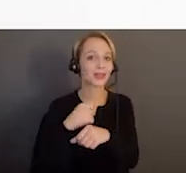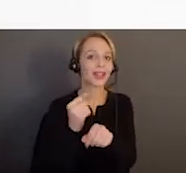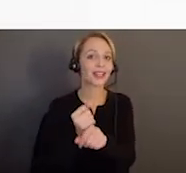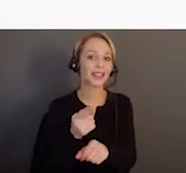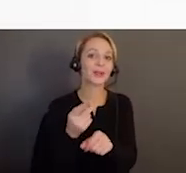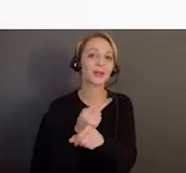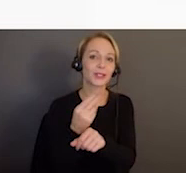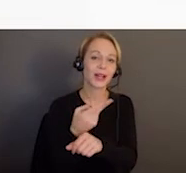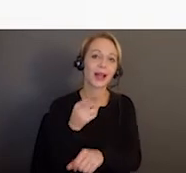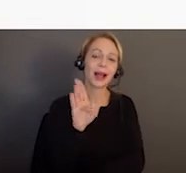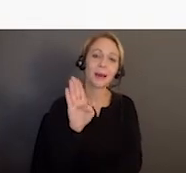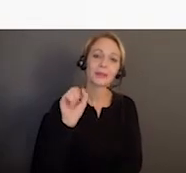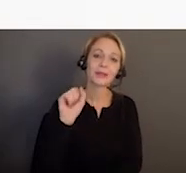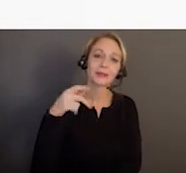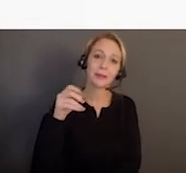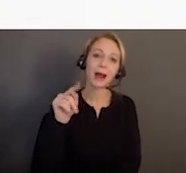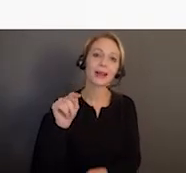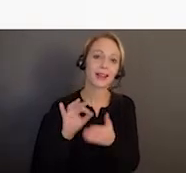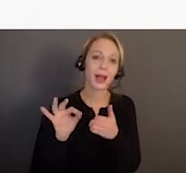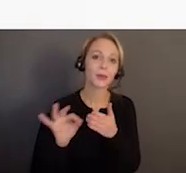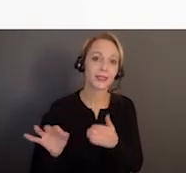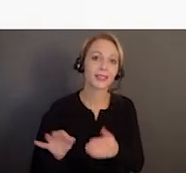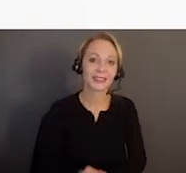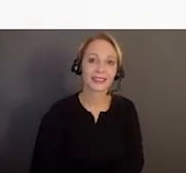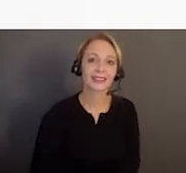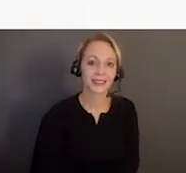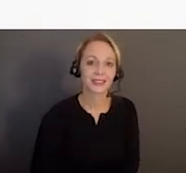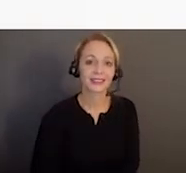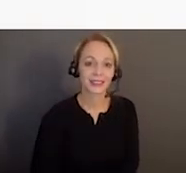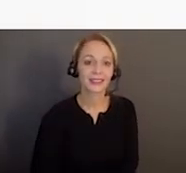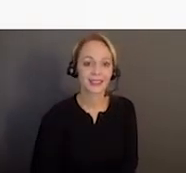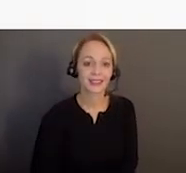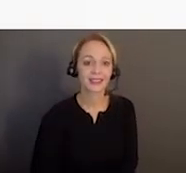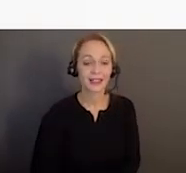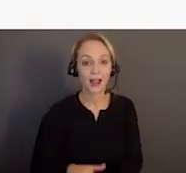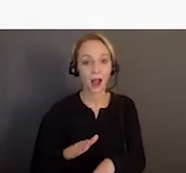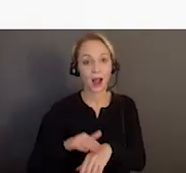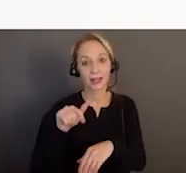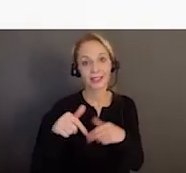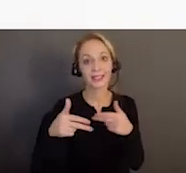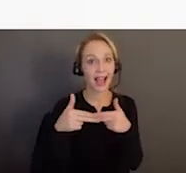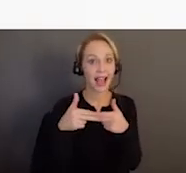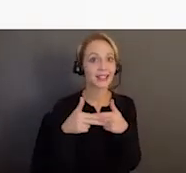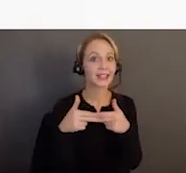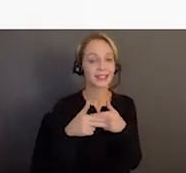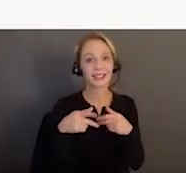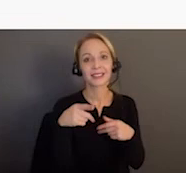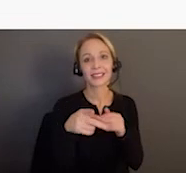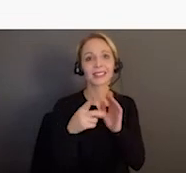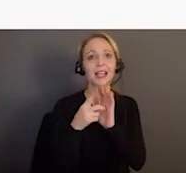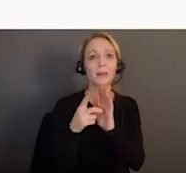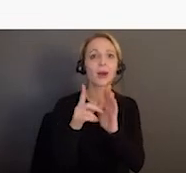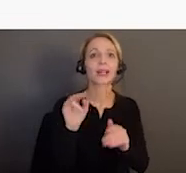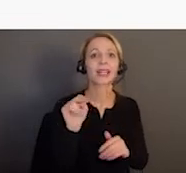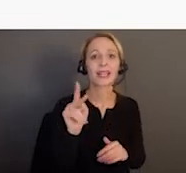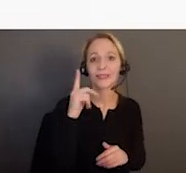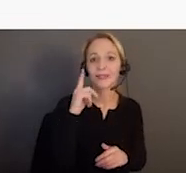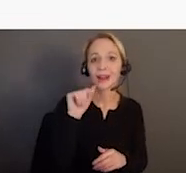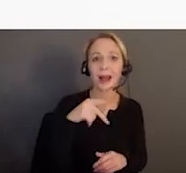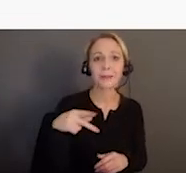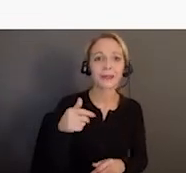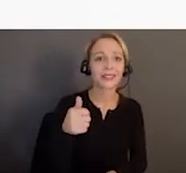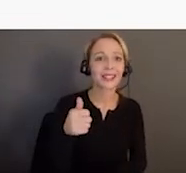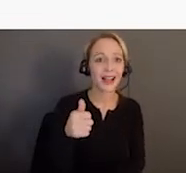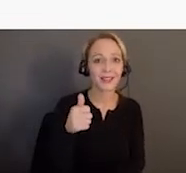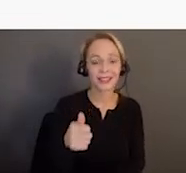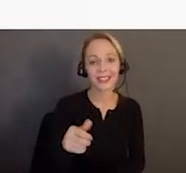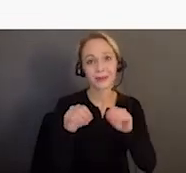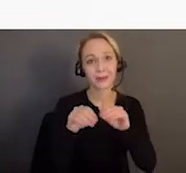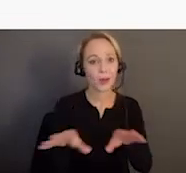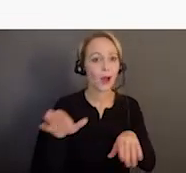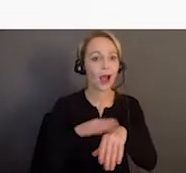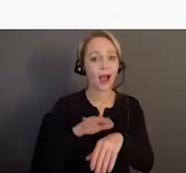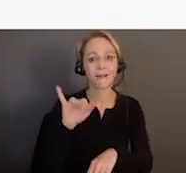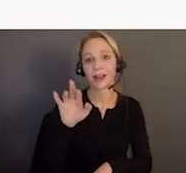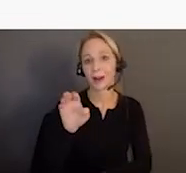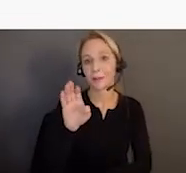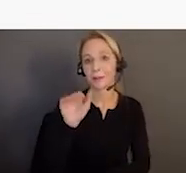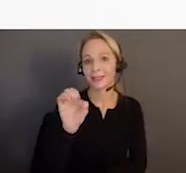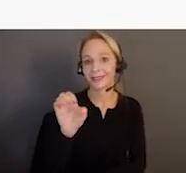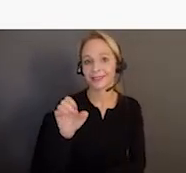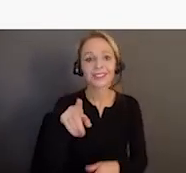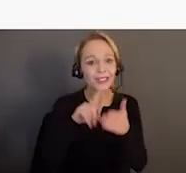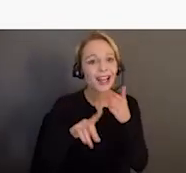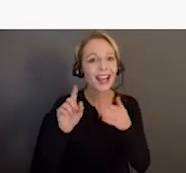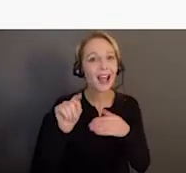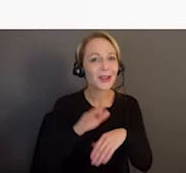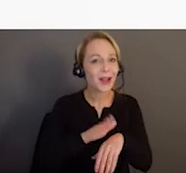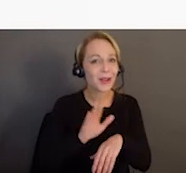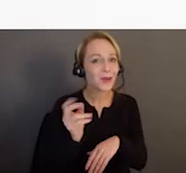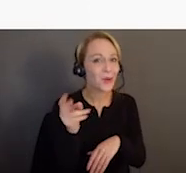ON THIS SLIDE, HERE'S THE DEMO OF THE APP ITSELF.